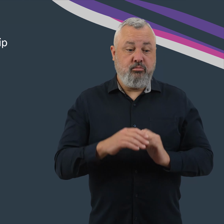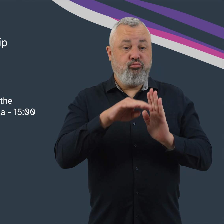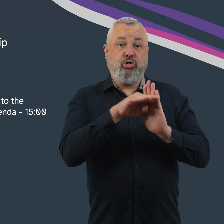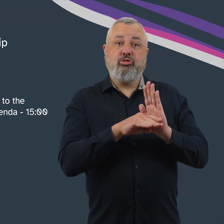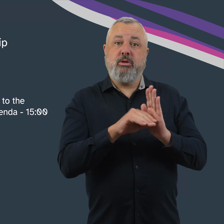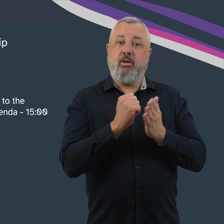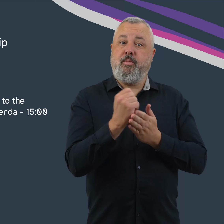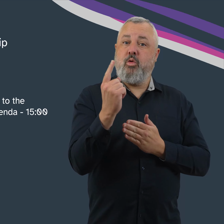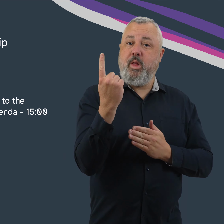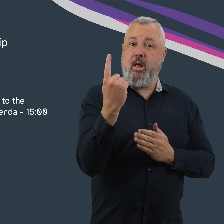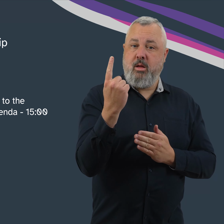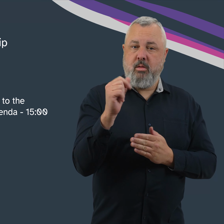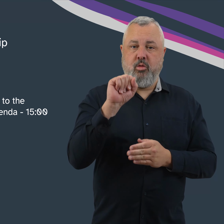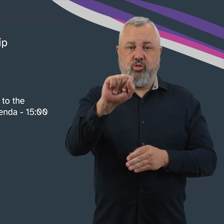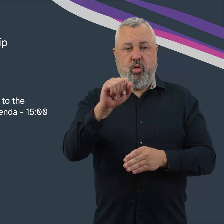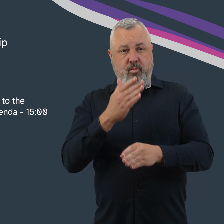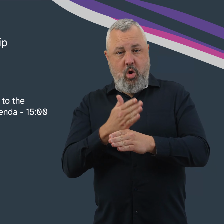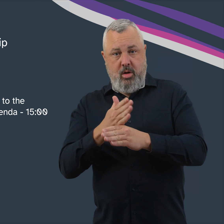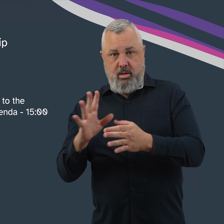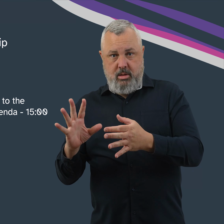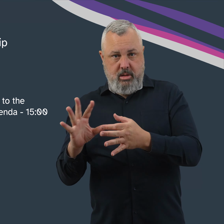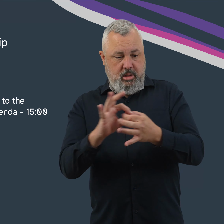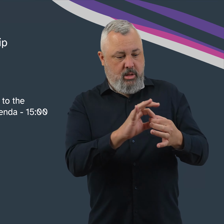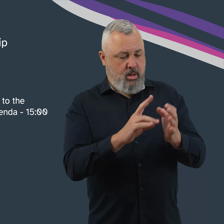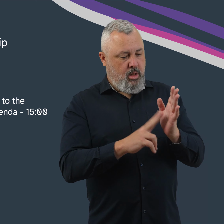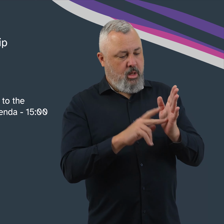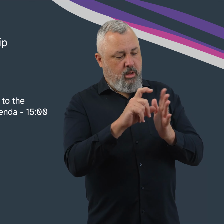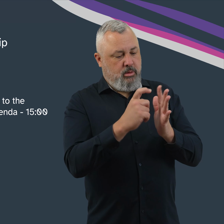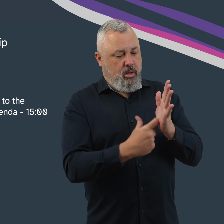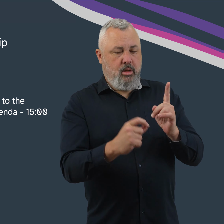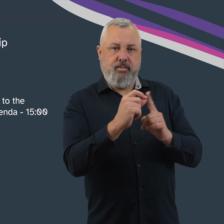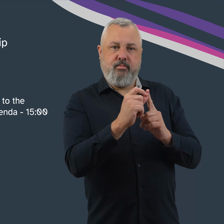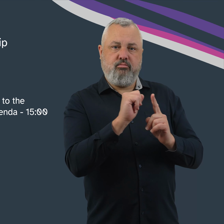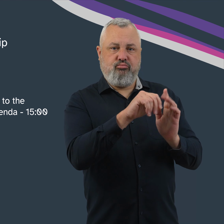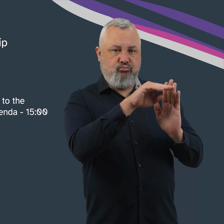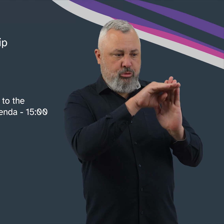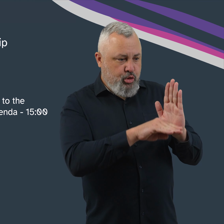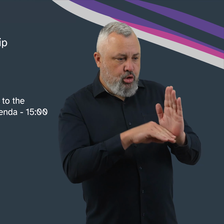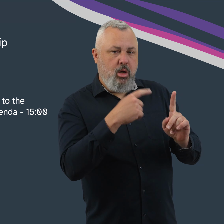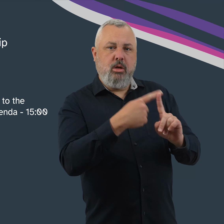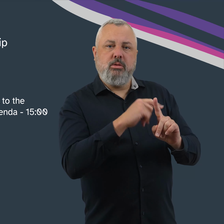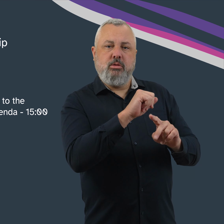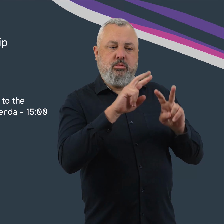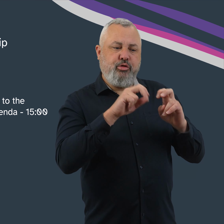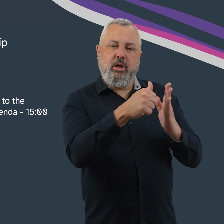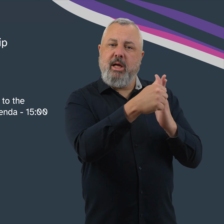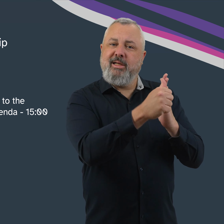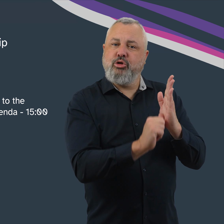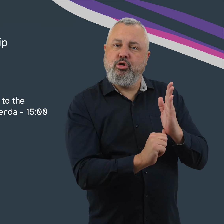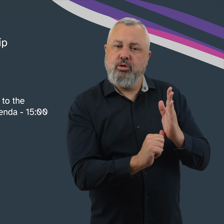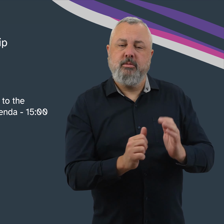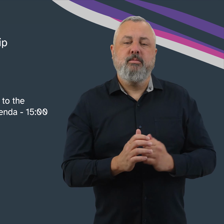Criteria 1: Connection of your work to the NDRP Principles and Research Agenda.